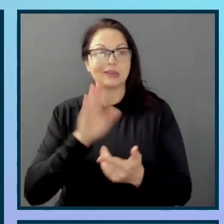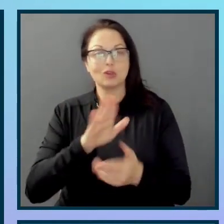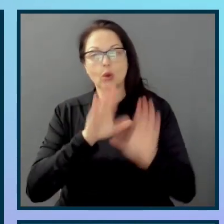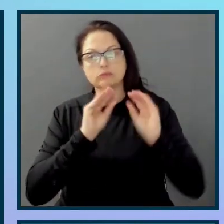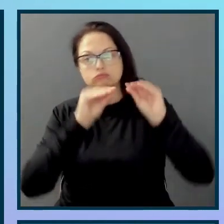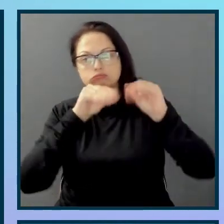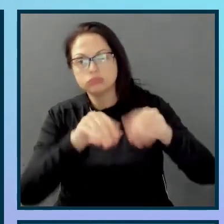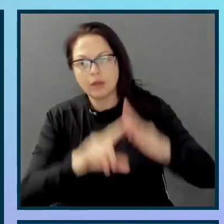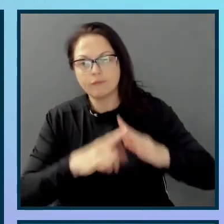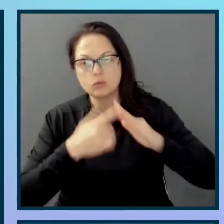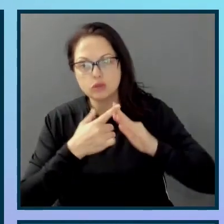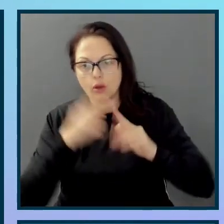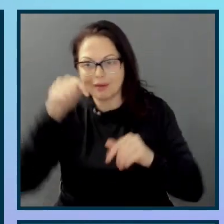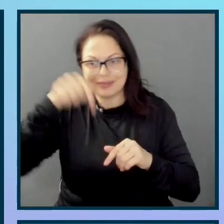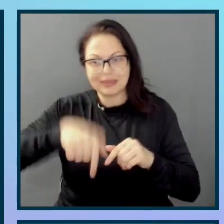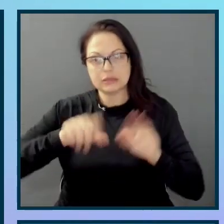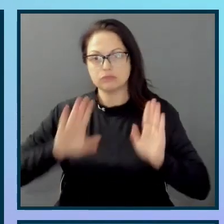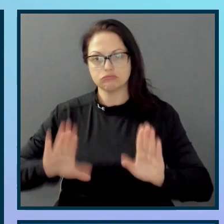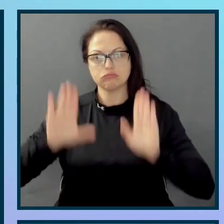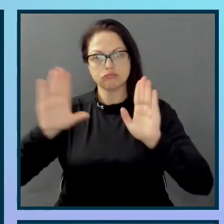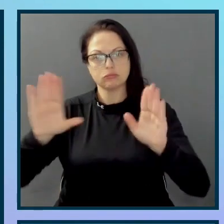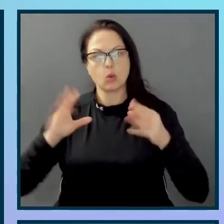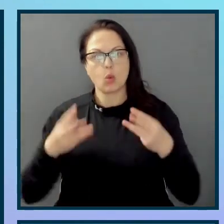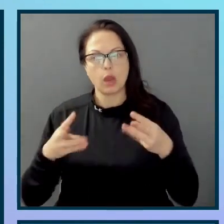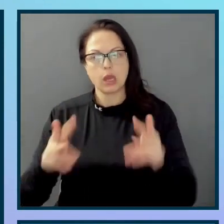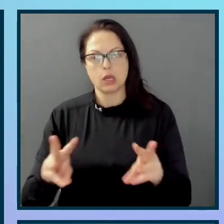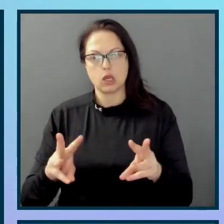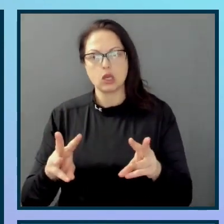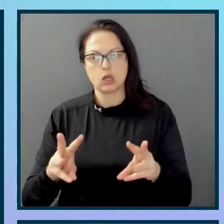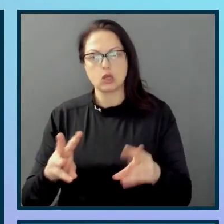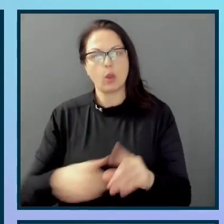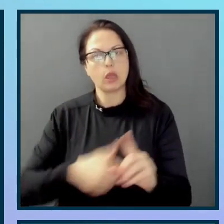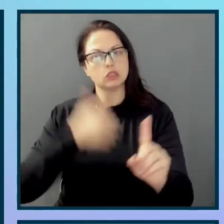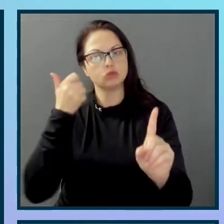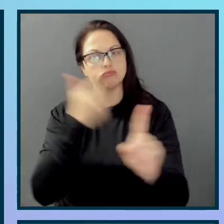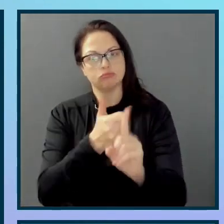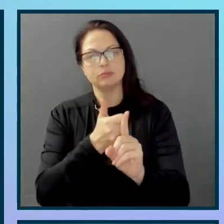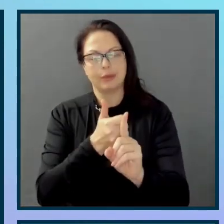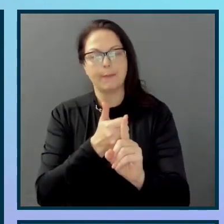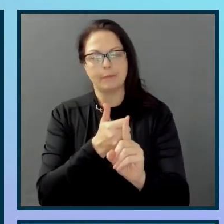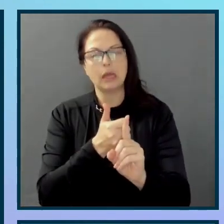this is a really great way to get a big impact on your accessibility project.